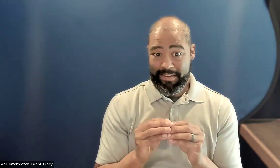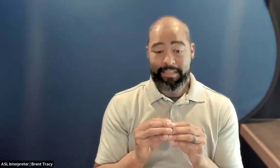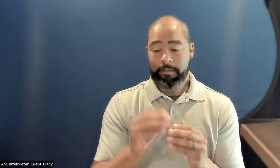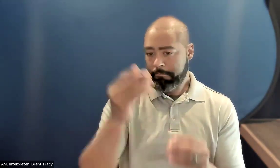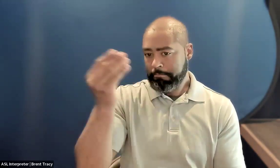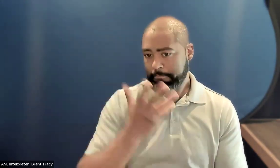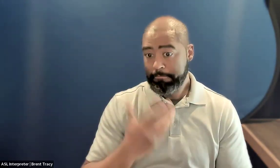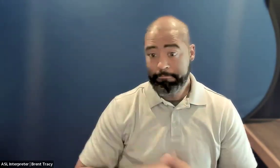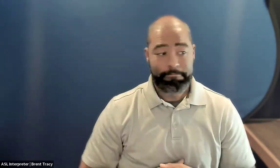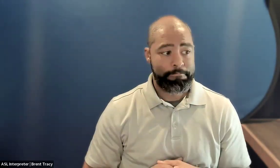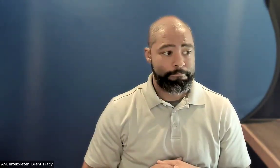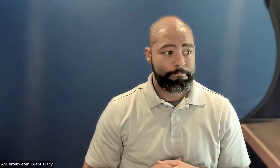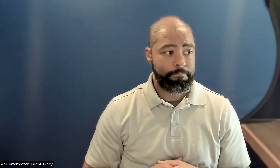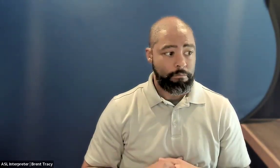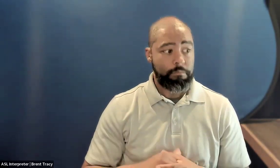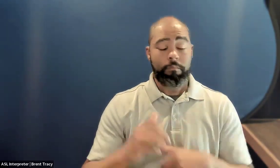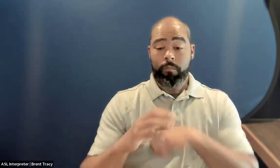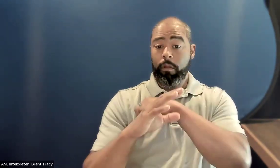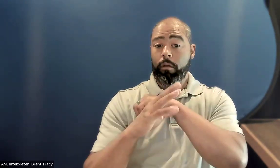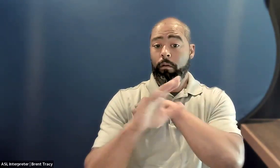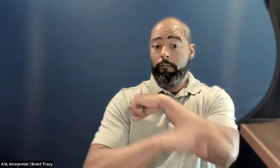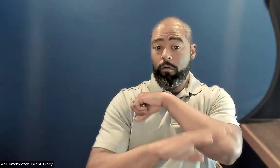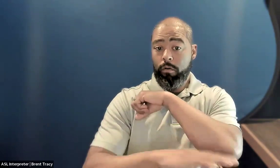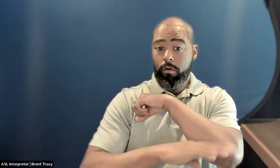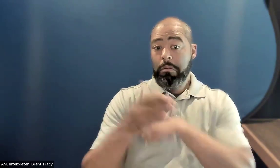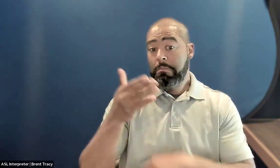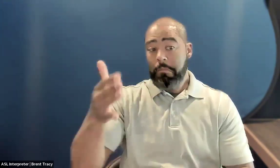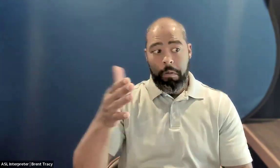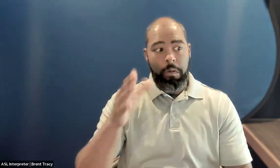language later in the fall for comment and hoping to come out